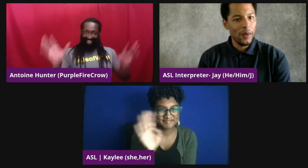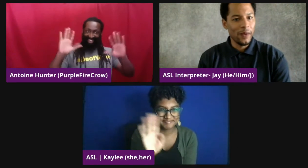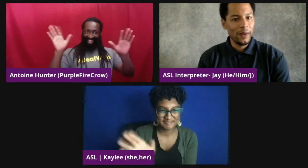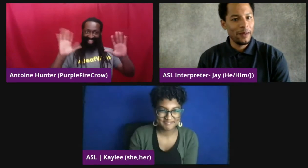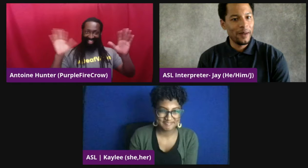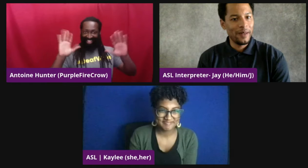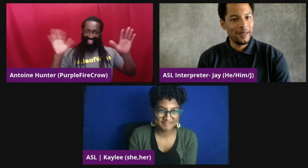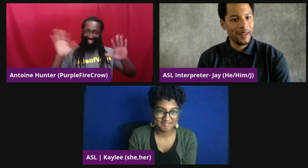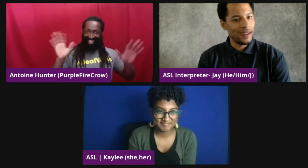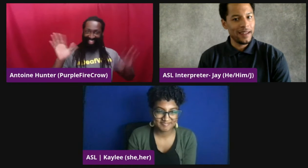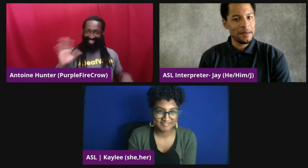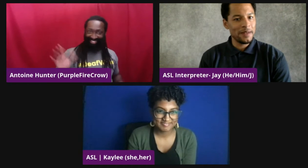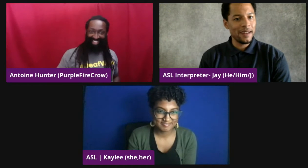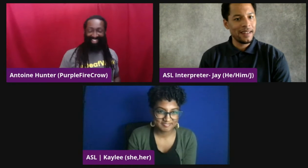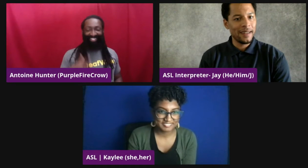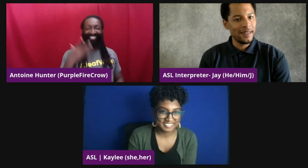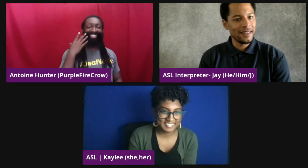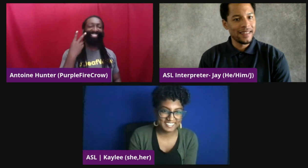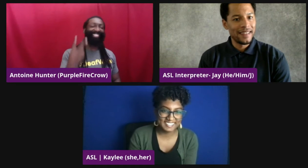Ooh, ooh, ooh, well, hello, you, hello.